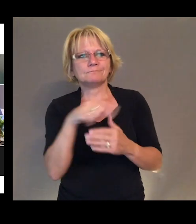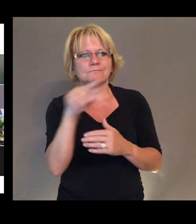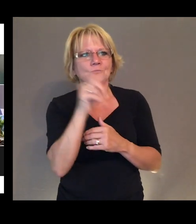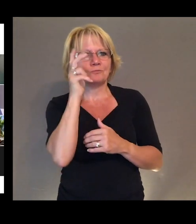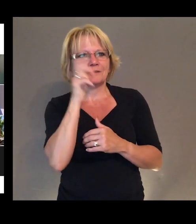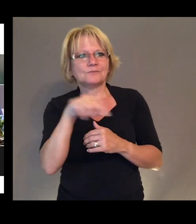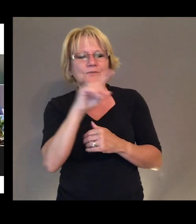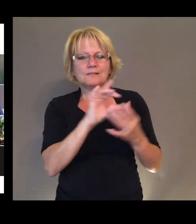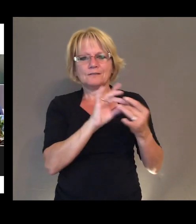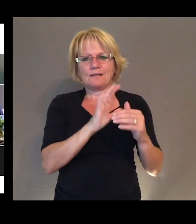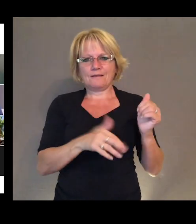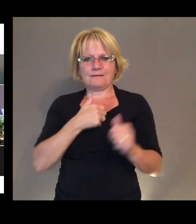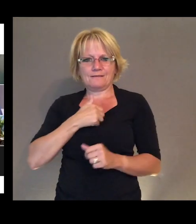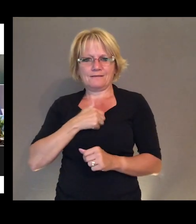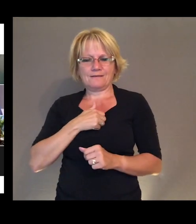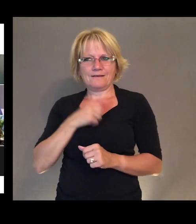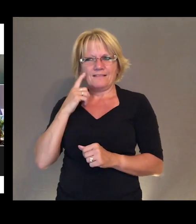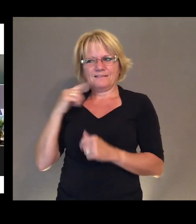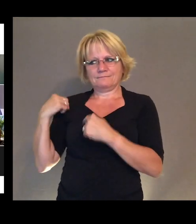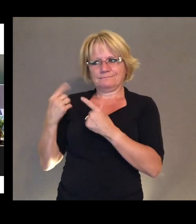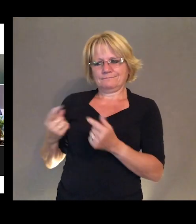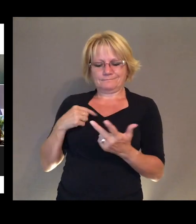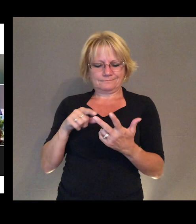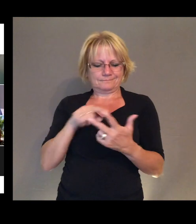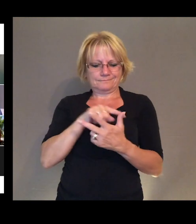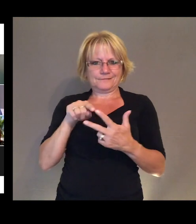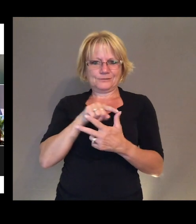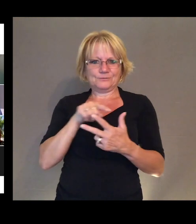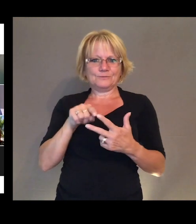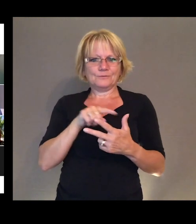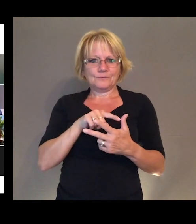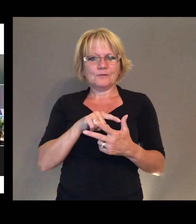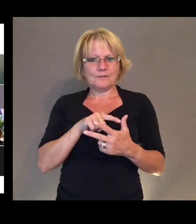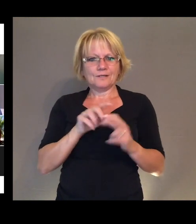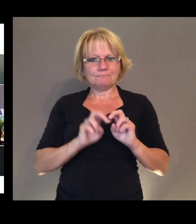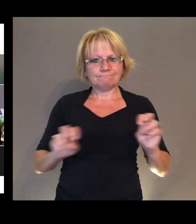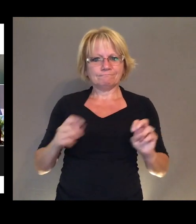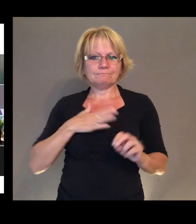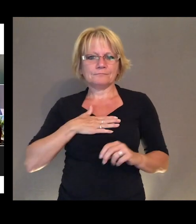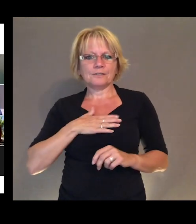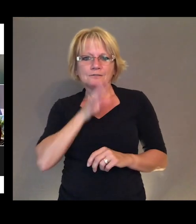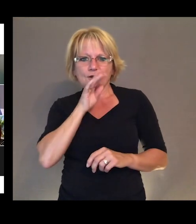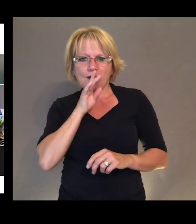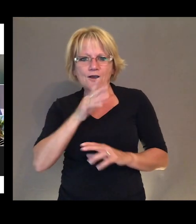I think the last few forums you heard a lot of me and I want these professionals to really speak